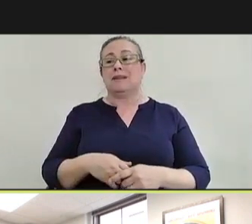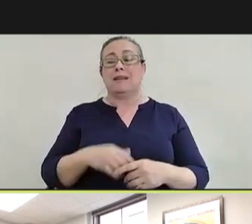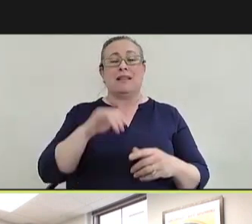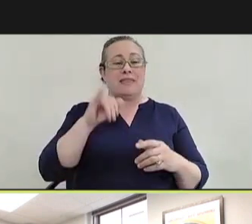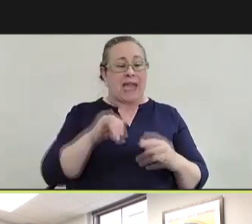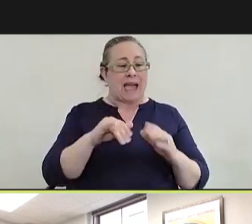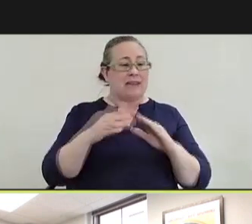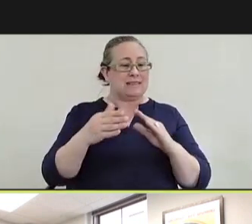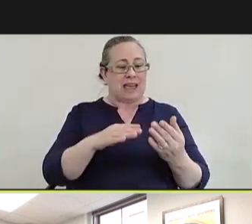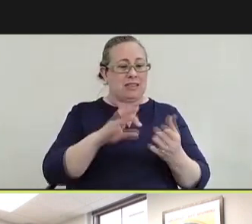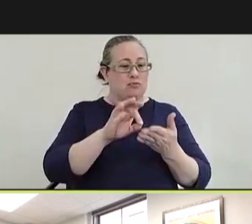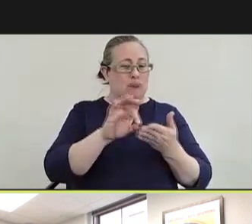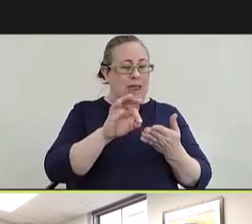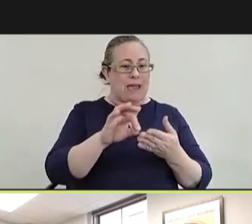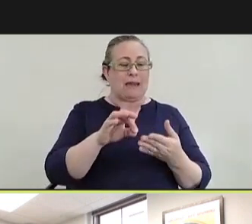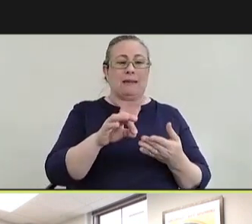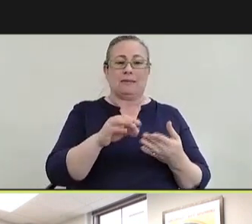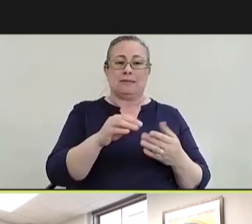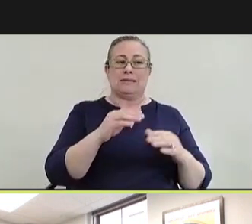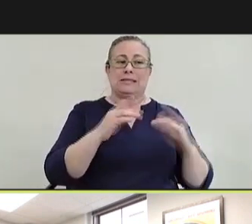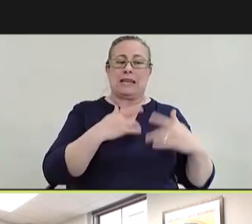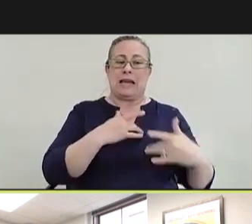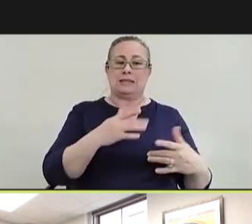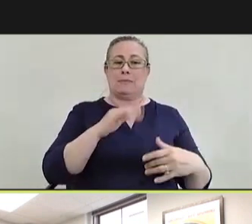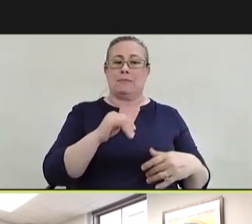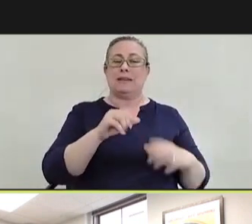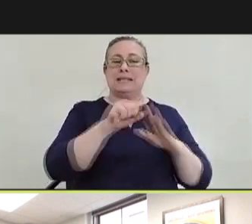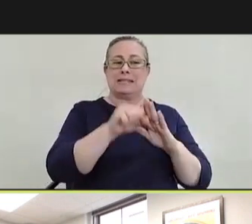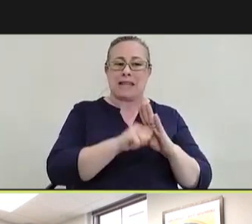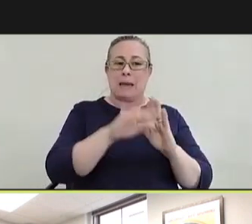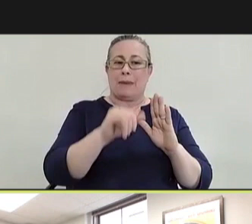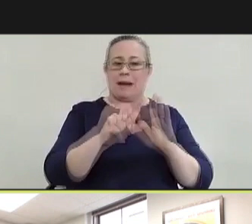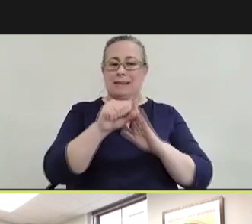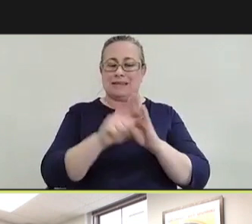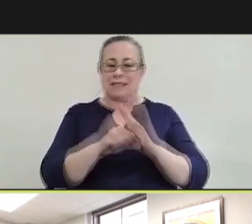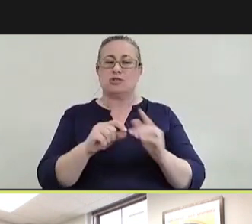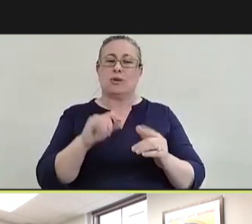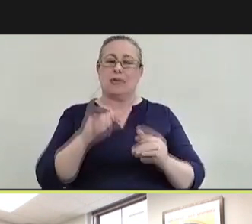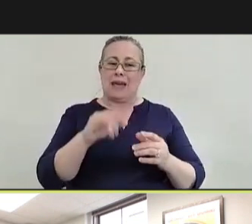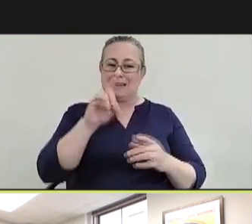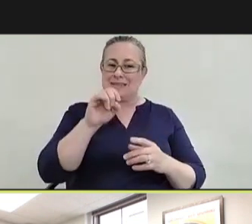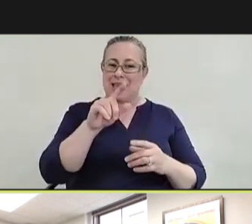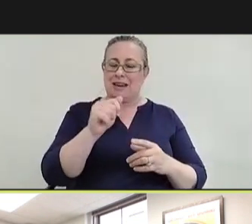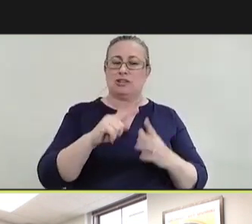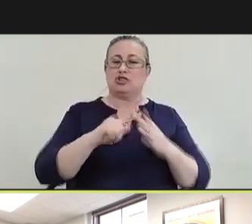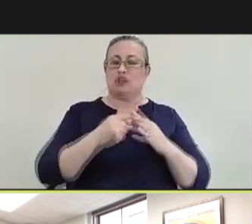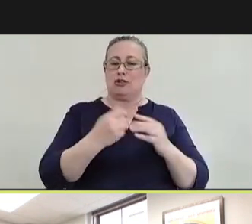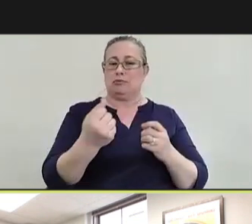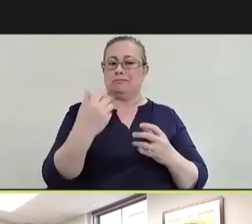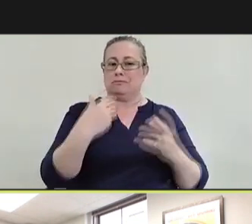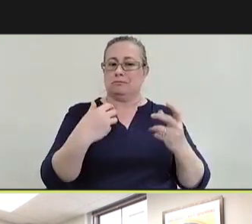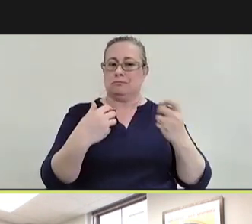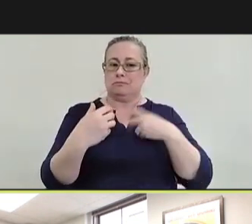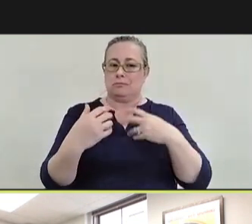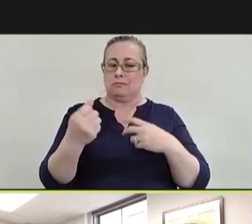and so that data is beginning to trickle in and there are many preventable deaths due to COVID.